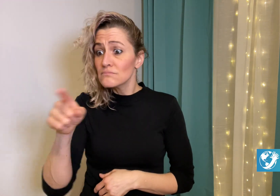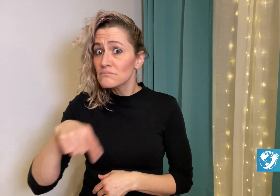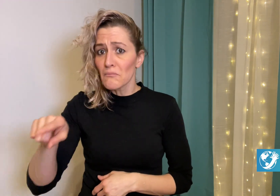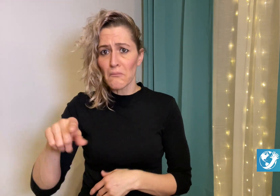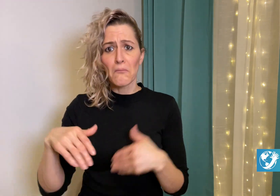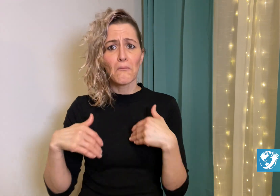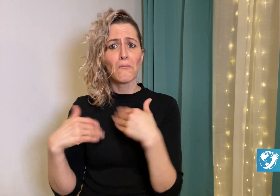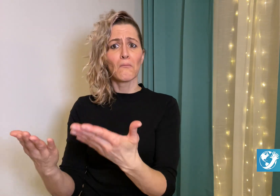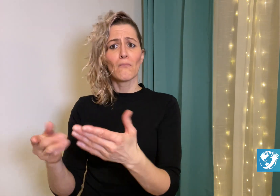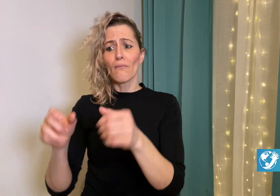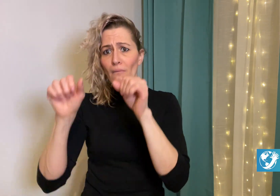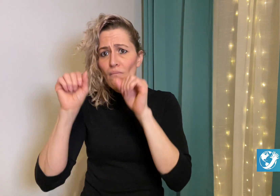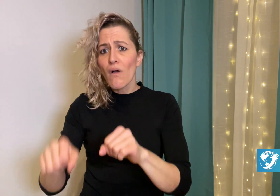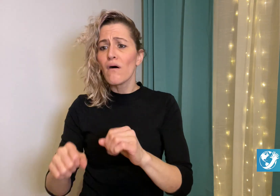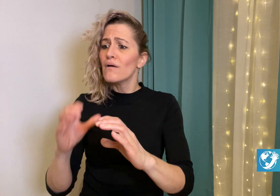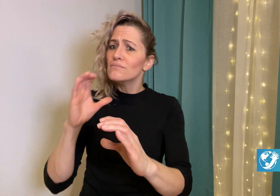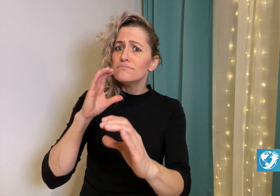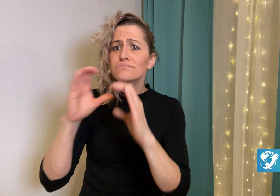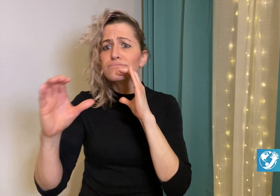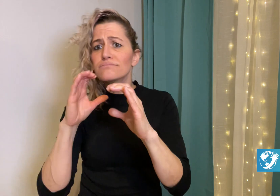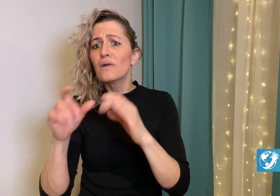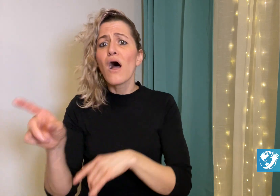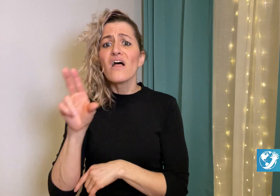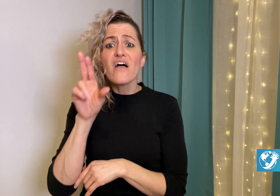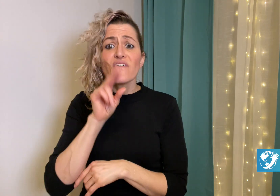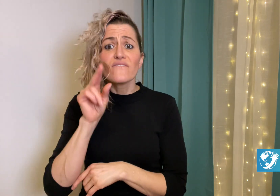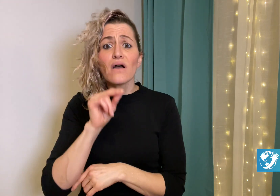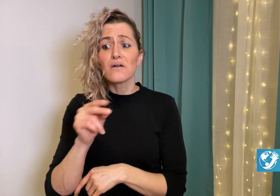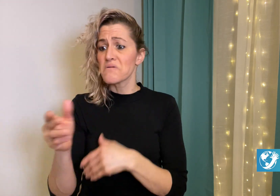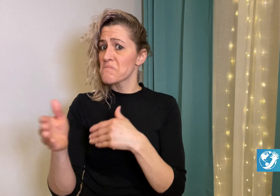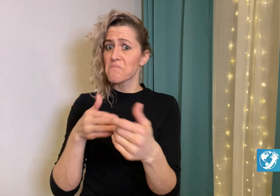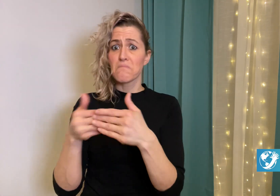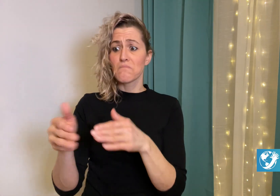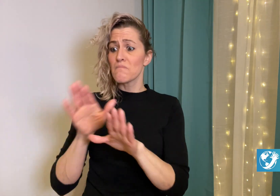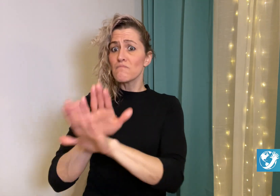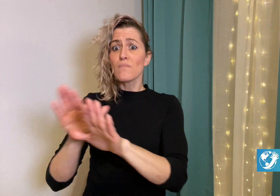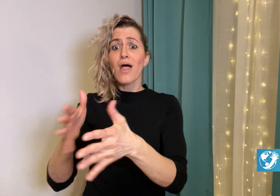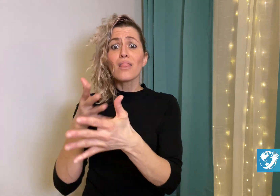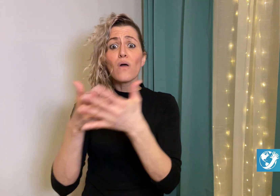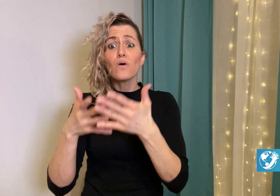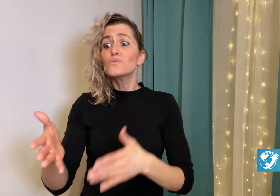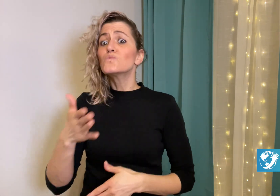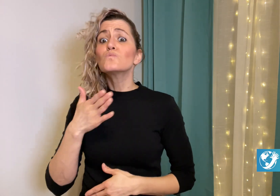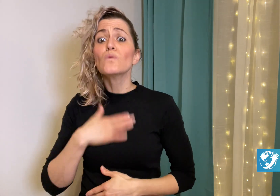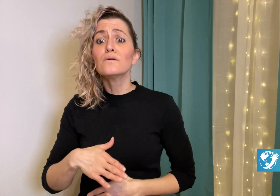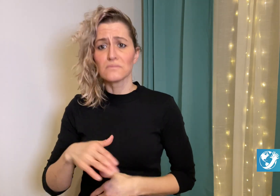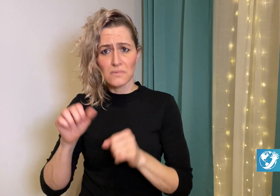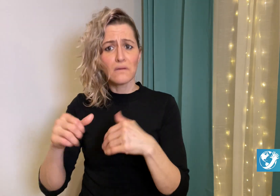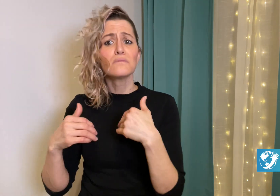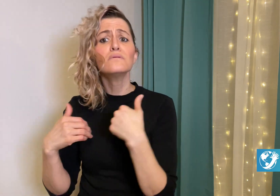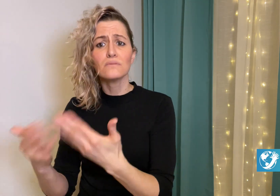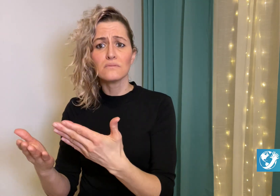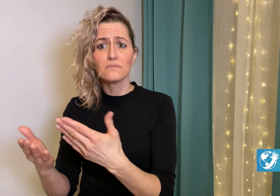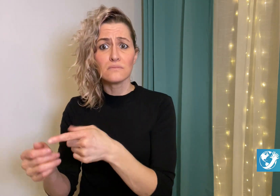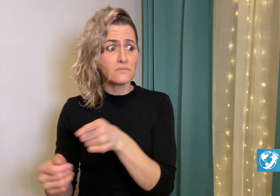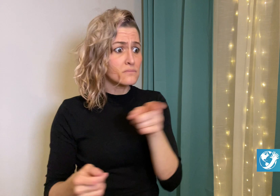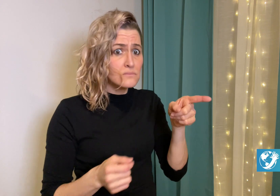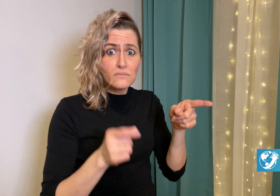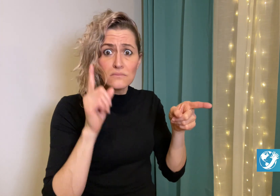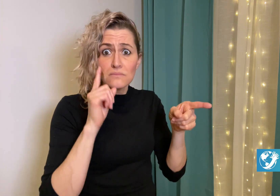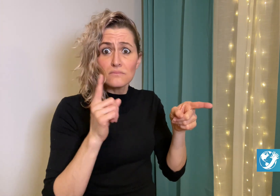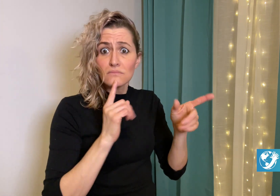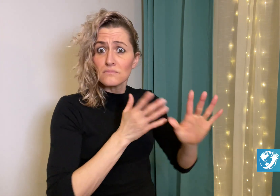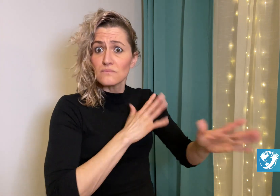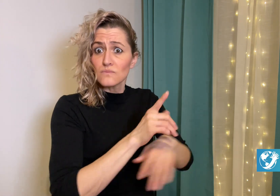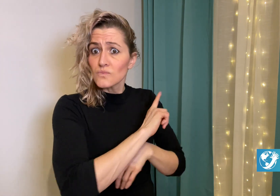prisoners are allowed to communicate with others